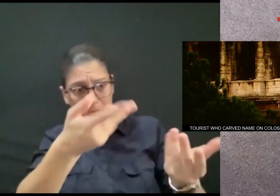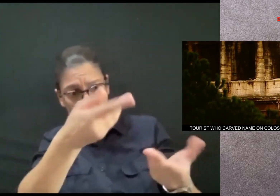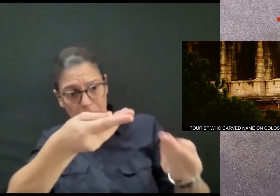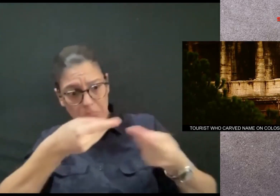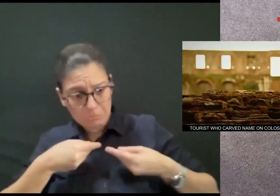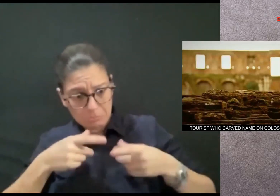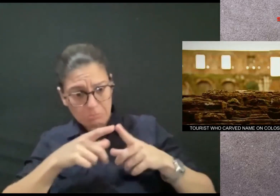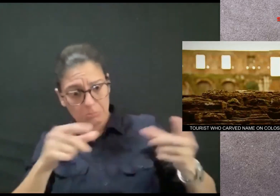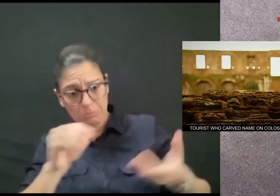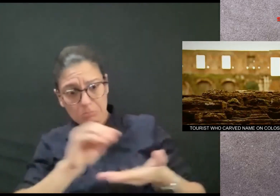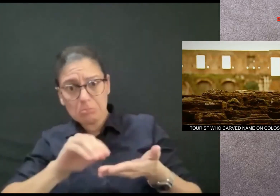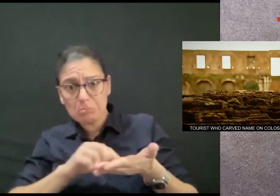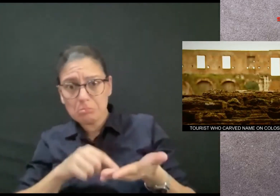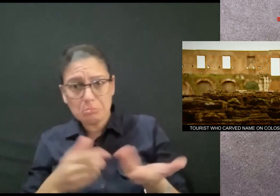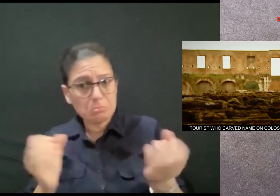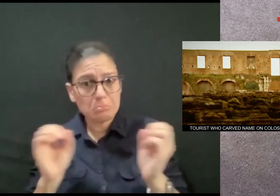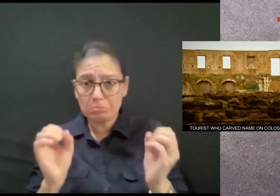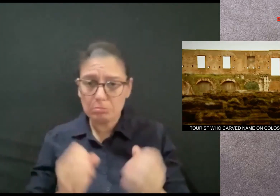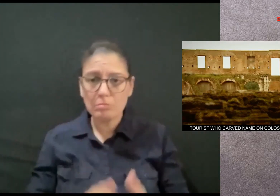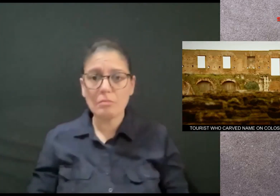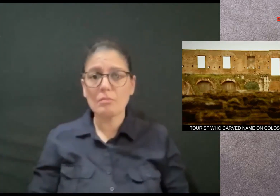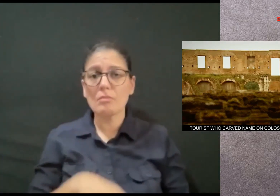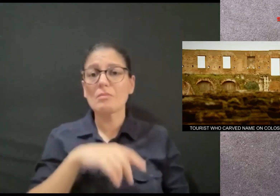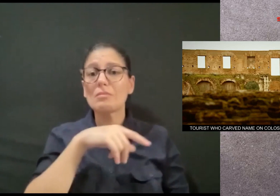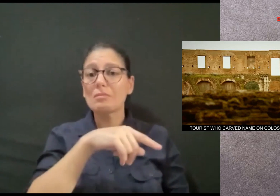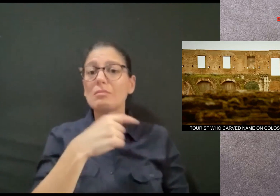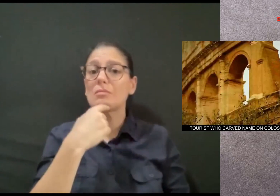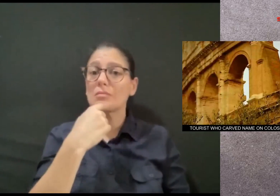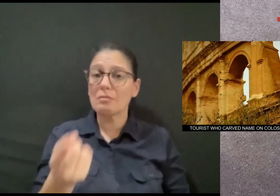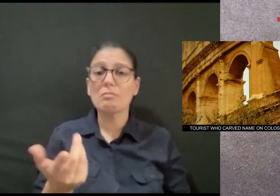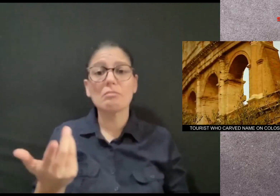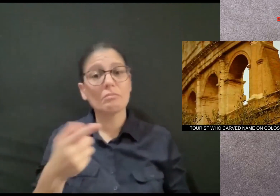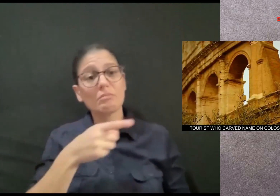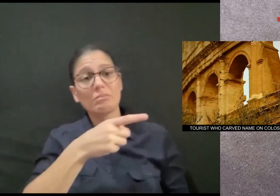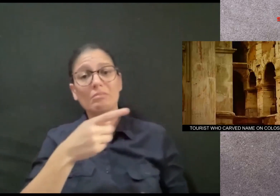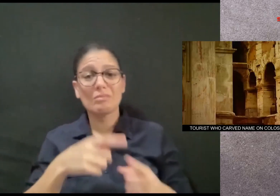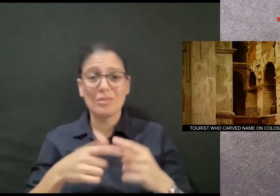I learned the antiquity of the monument the prosecutor's office has not confirmed receipt